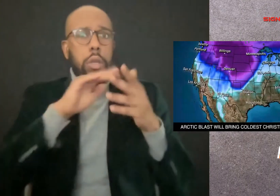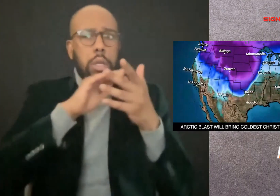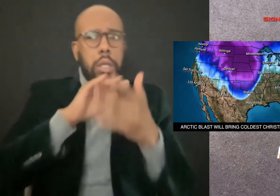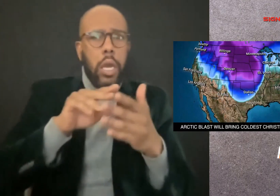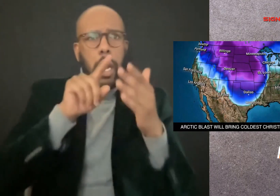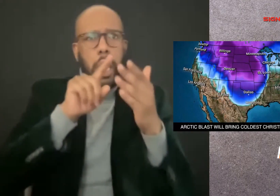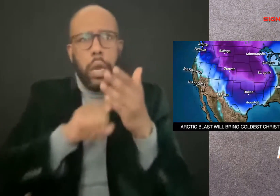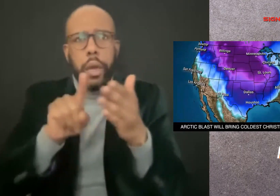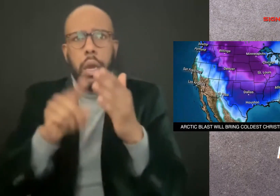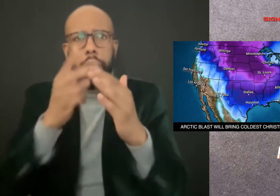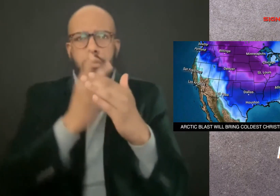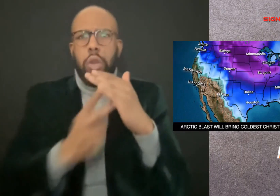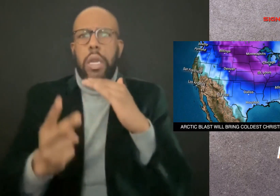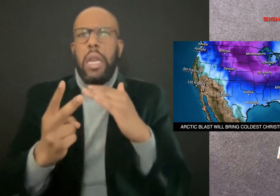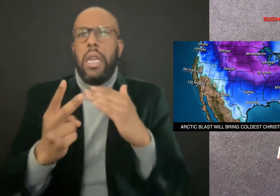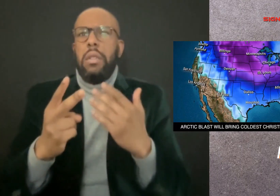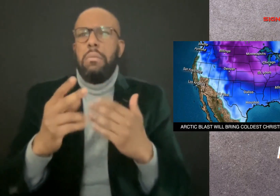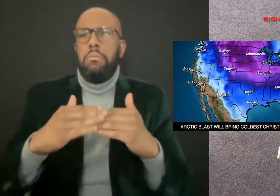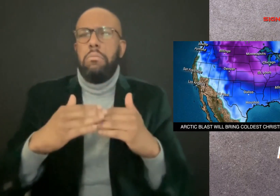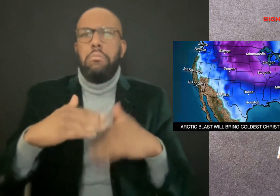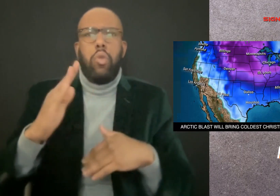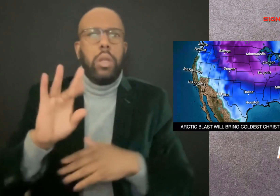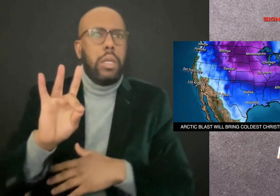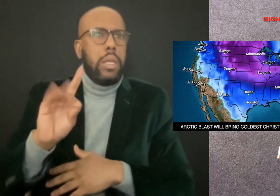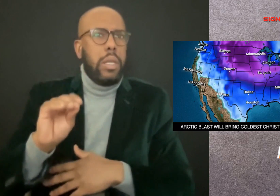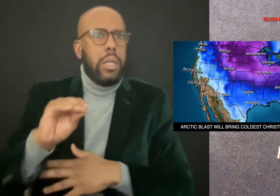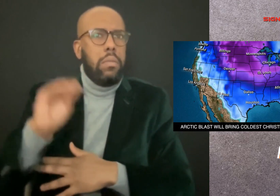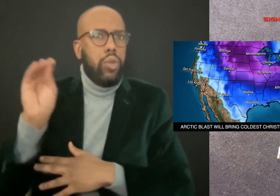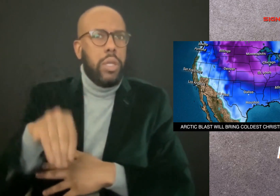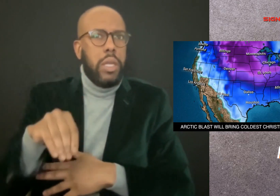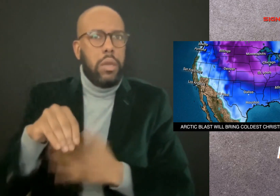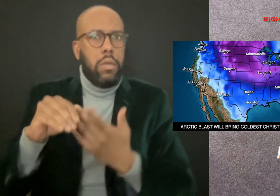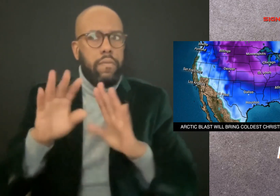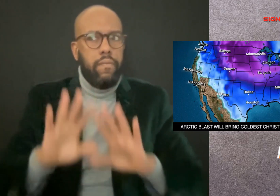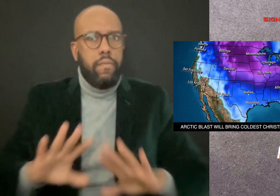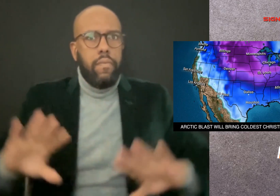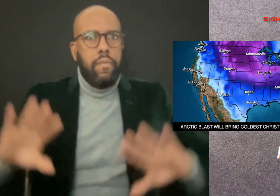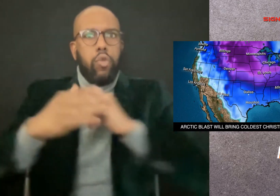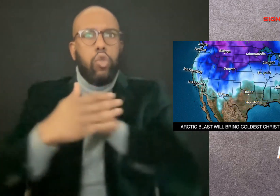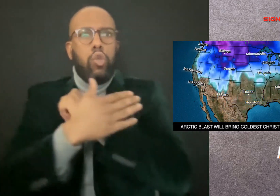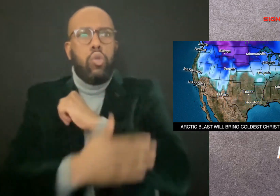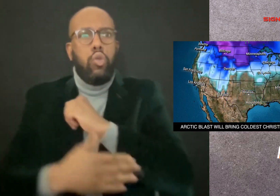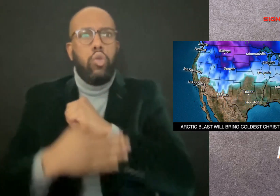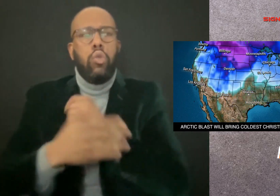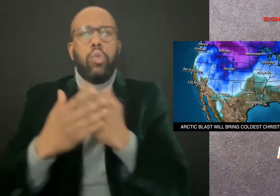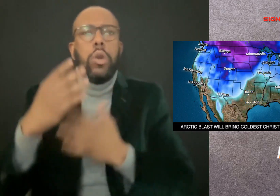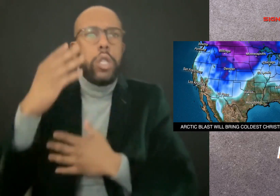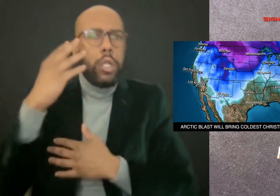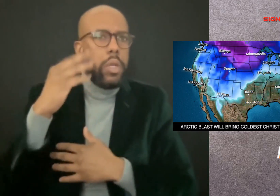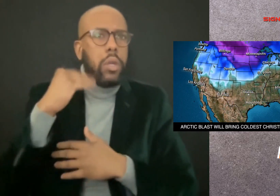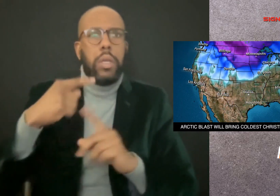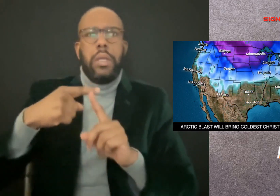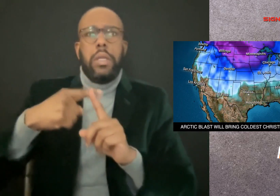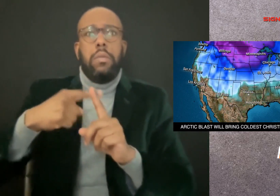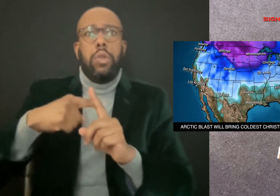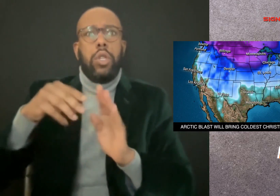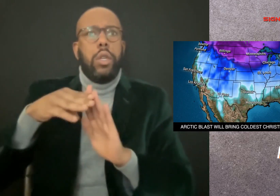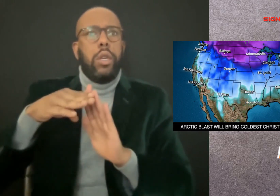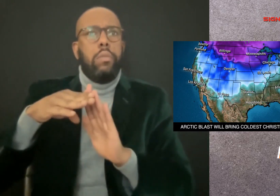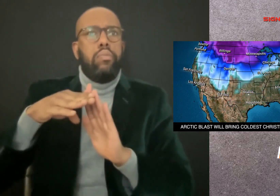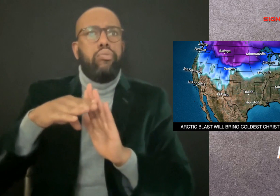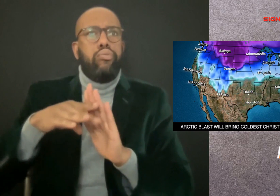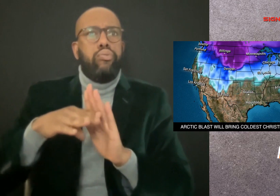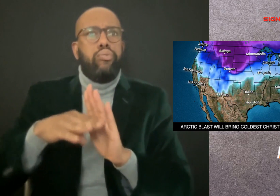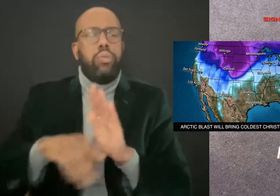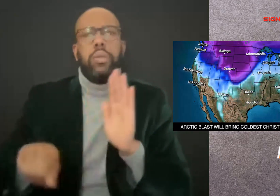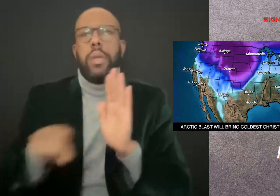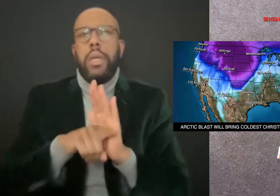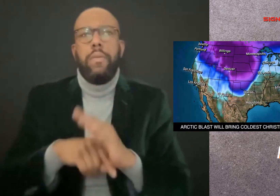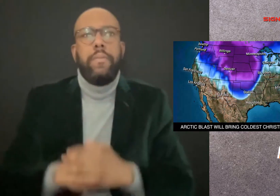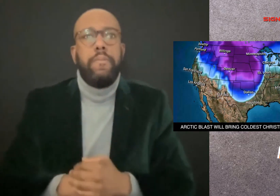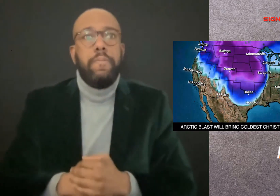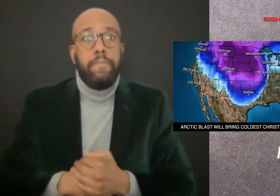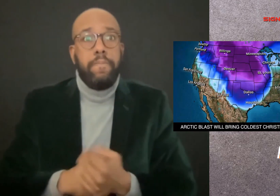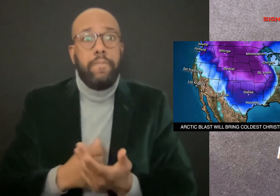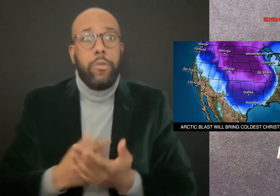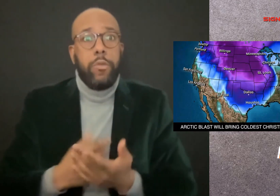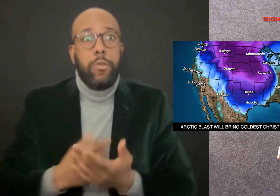forecasters say more than 80% of the country will experience temperatures below freezing